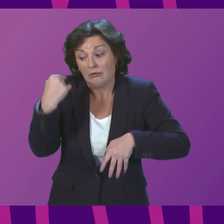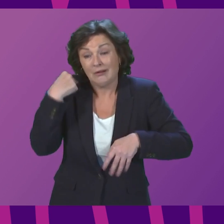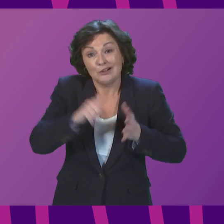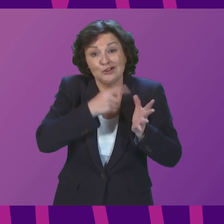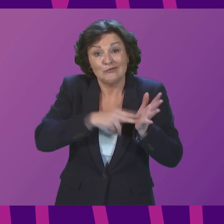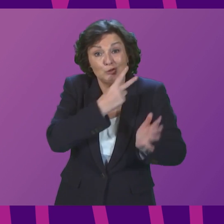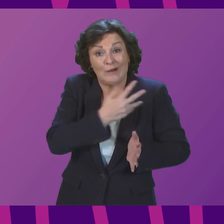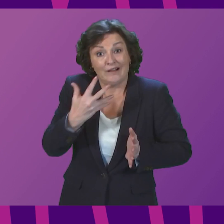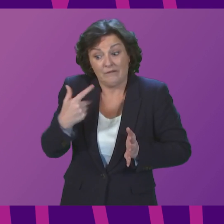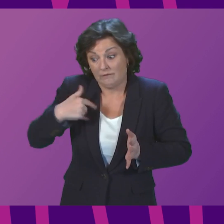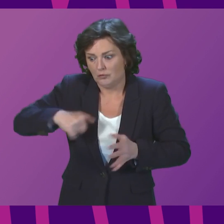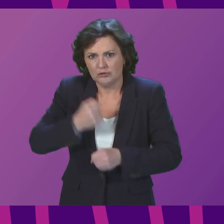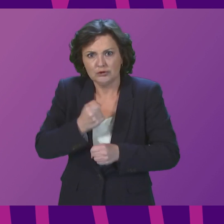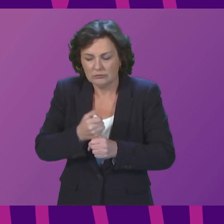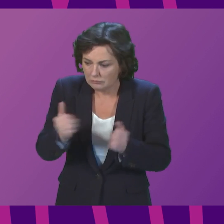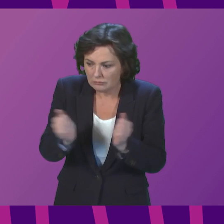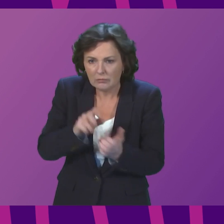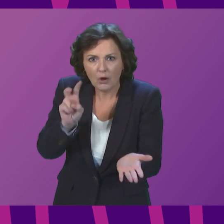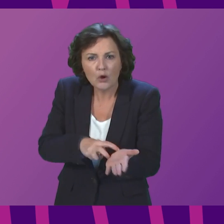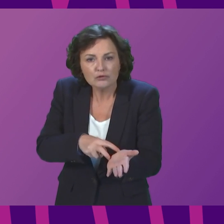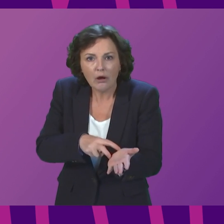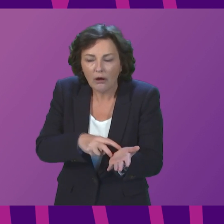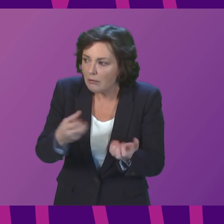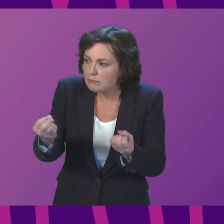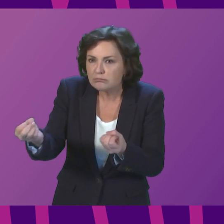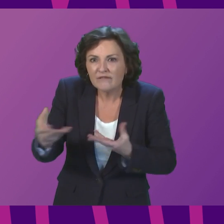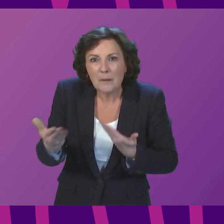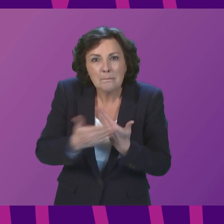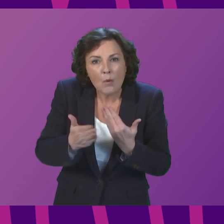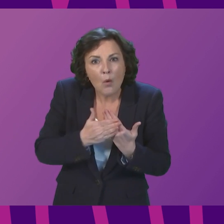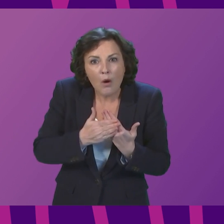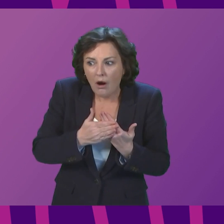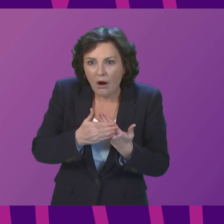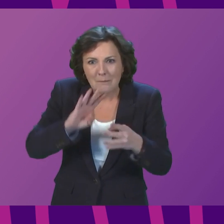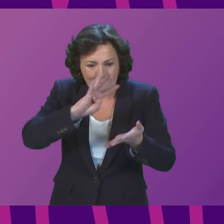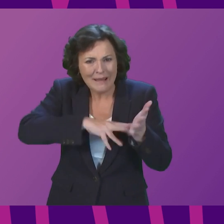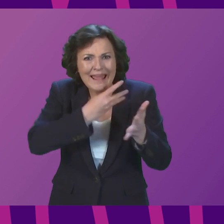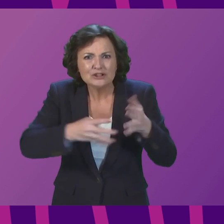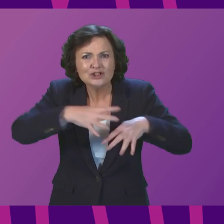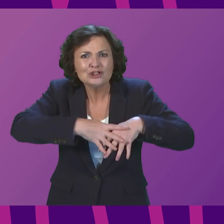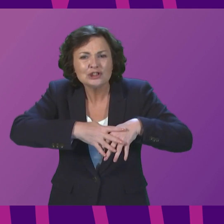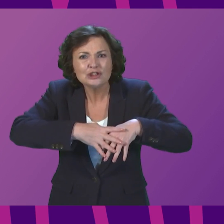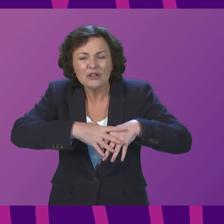mesh providers to provide more mesh surgery for the next 24 months, at a cost of £3.5 million.